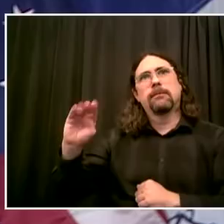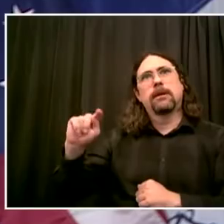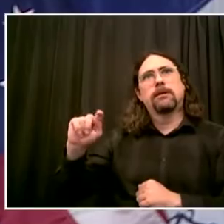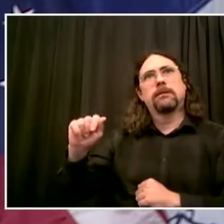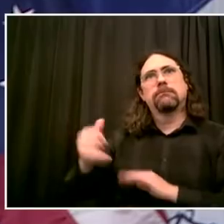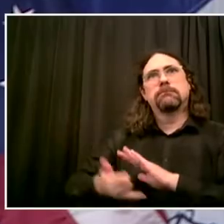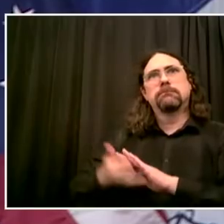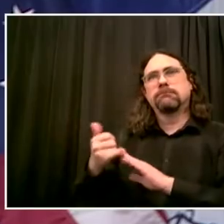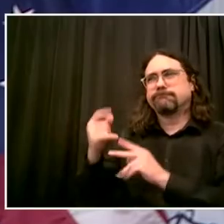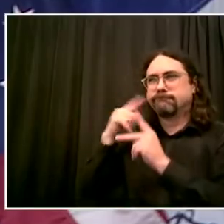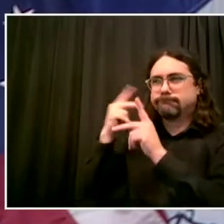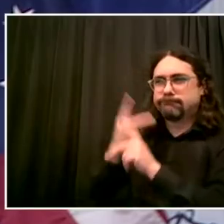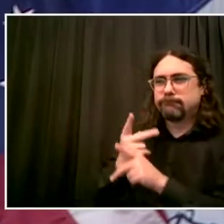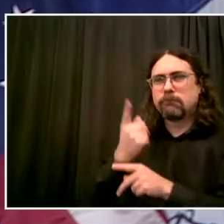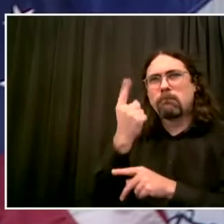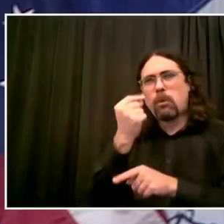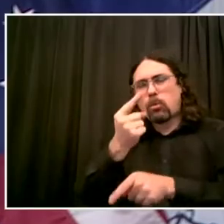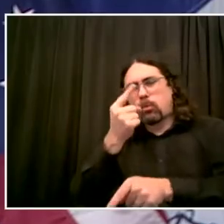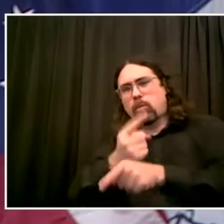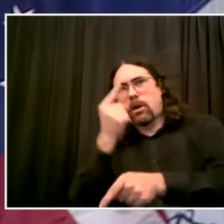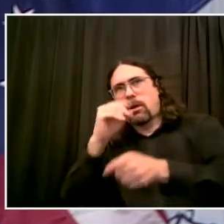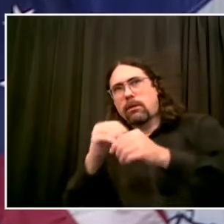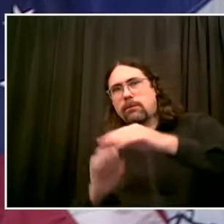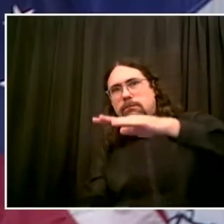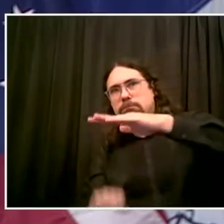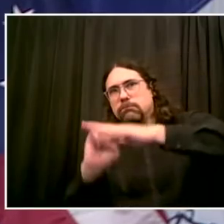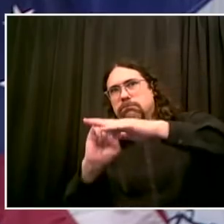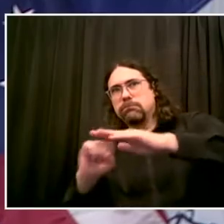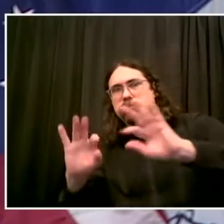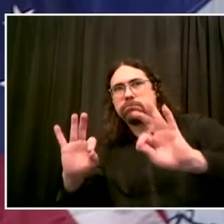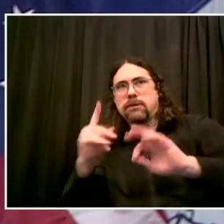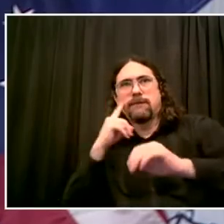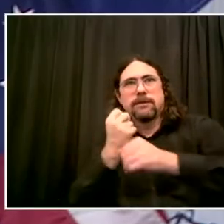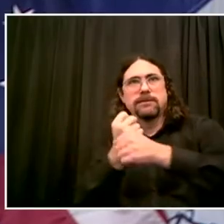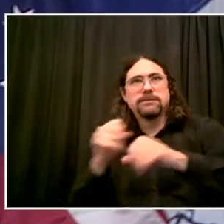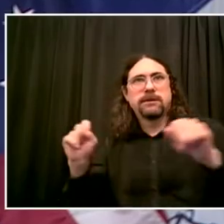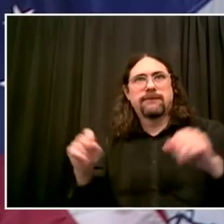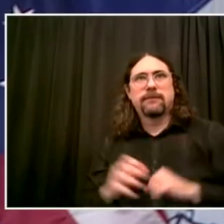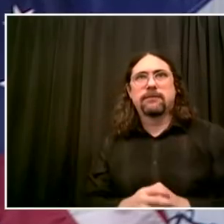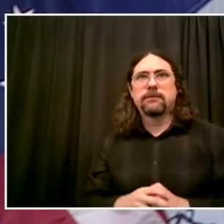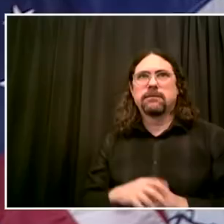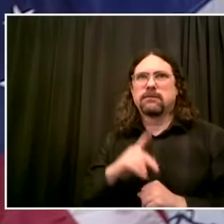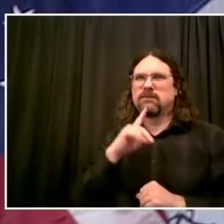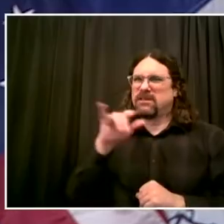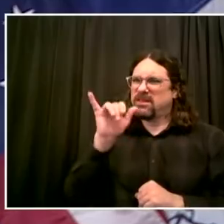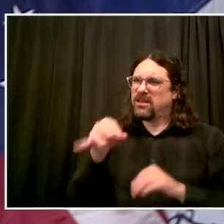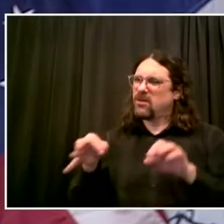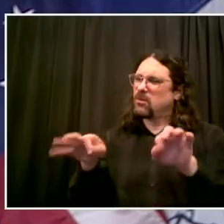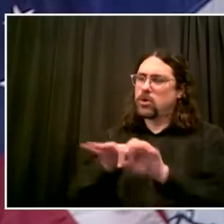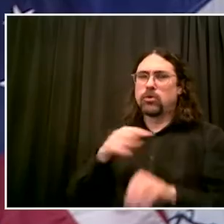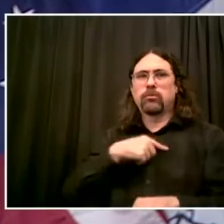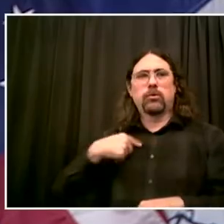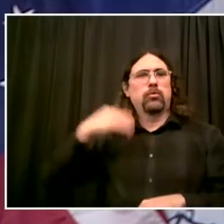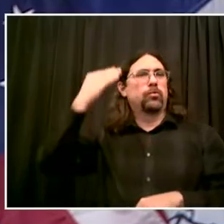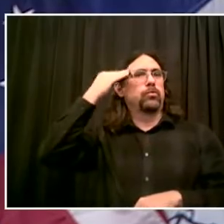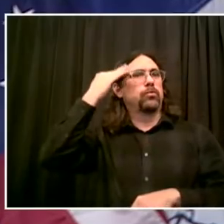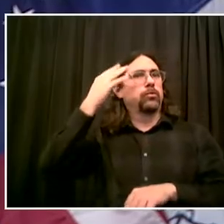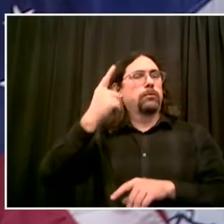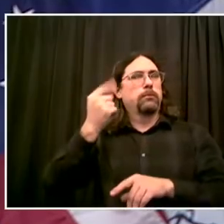GREAT QUESTION ON THAT. WEAE RWOKIRNG WITHT HMKE TO DETERMINE WHAT EXACTLY IS THE RIGHT AMOUNT OF CAACPITY THAT CAN BE HANDLED SAFELY AND THAT